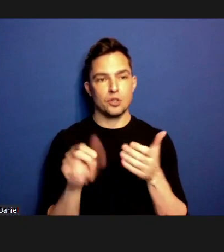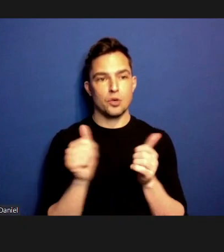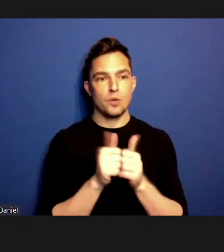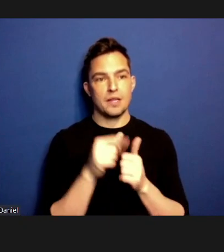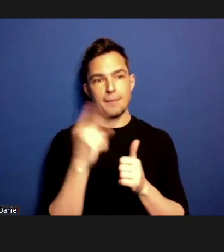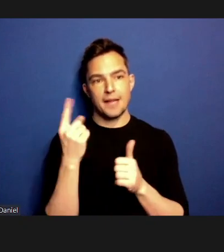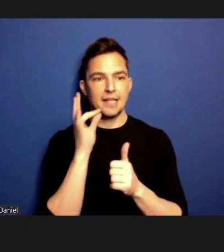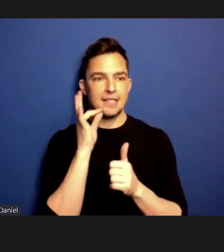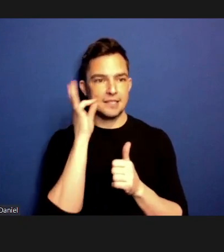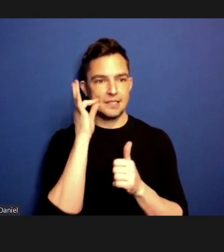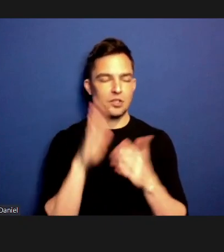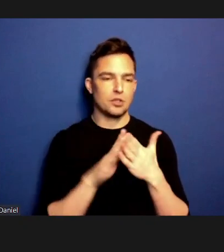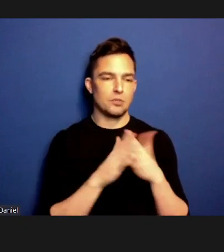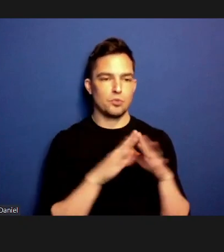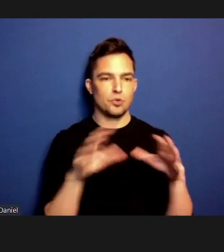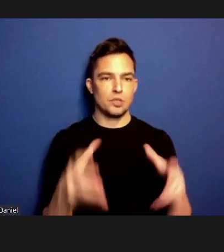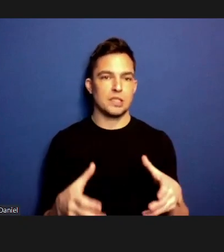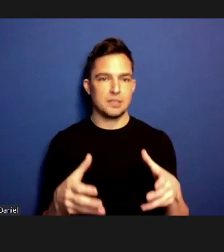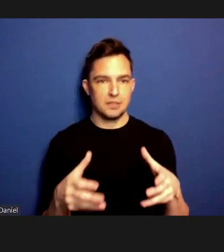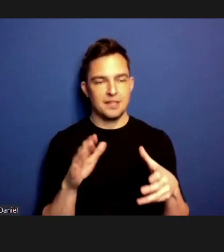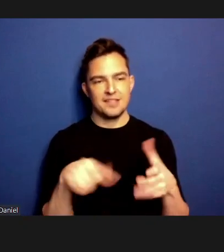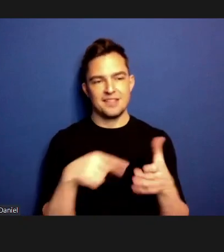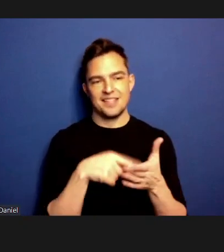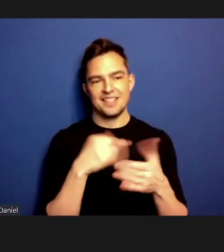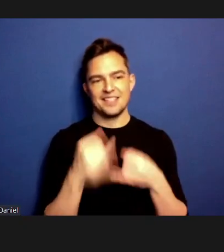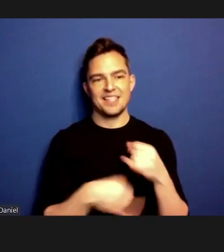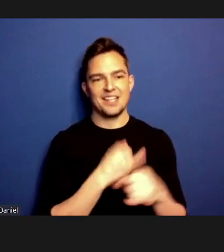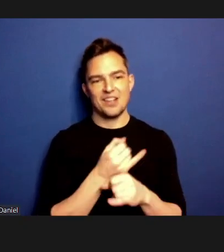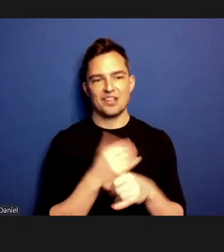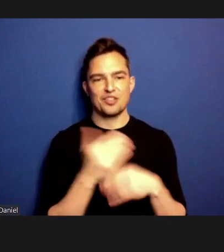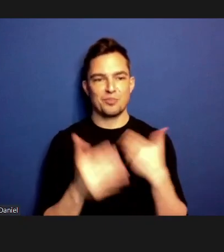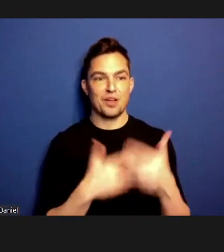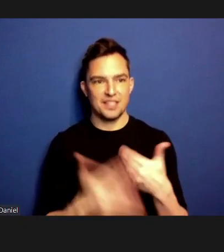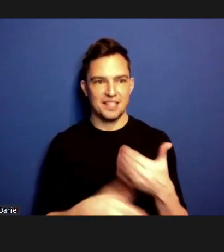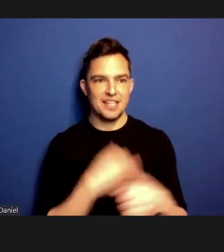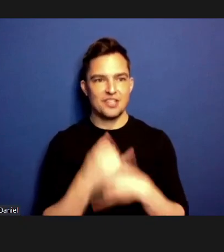indigenous communities? And so this is an international process, an international project